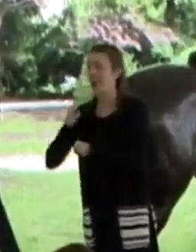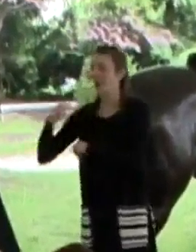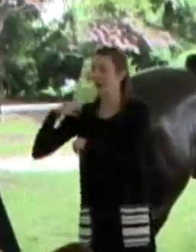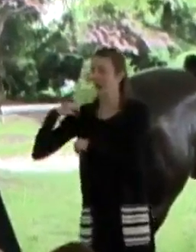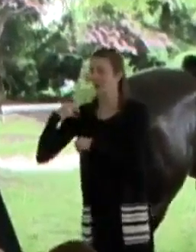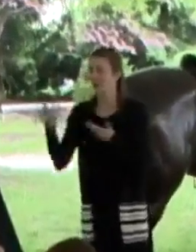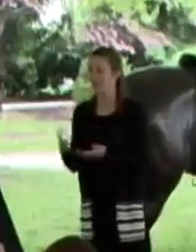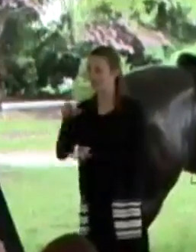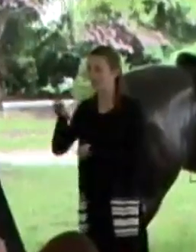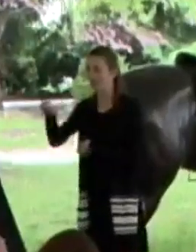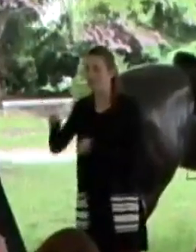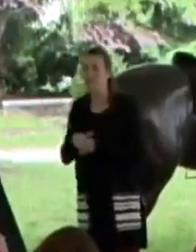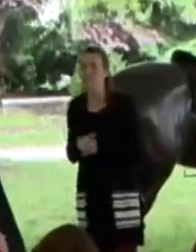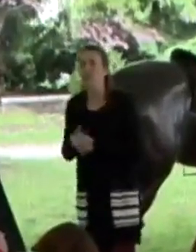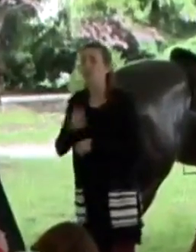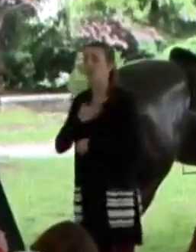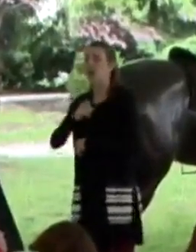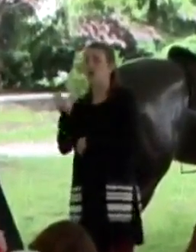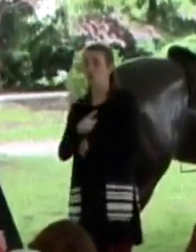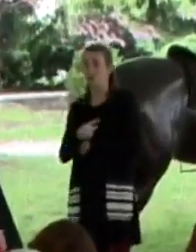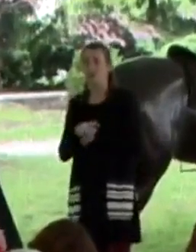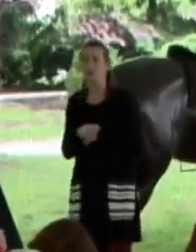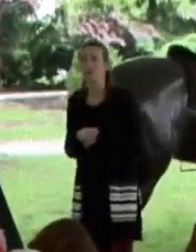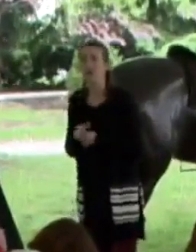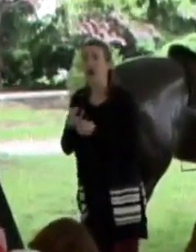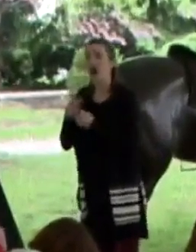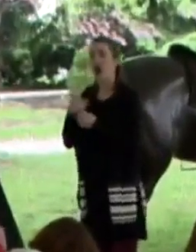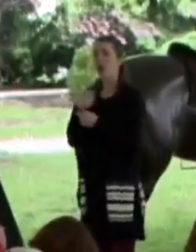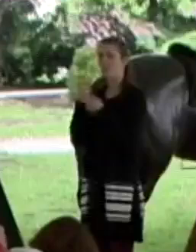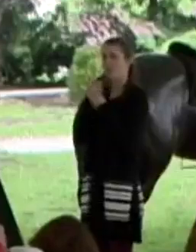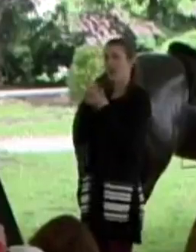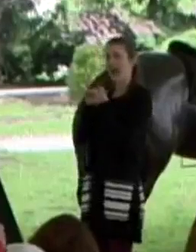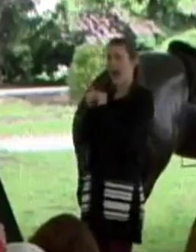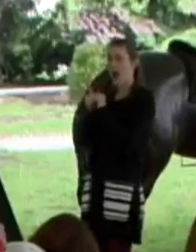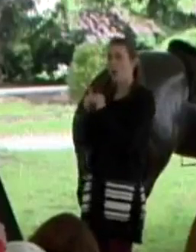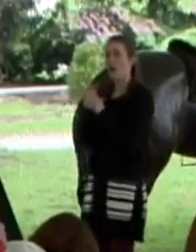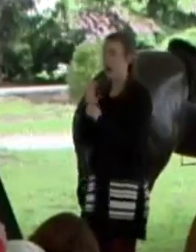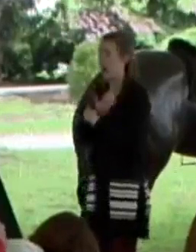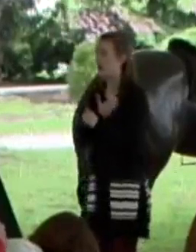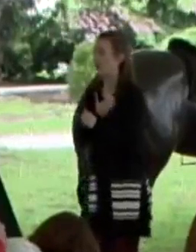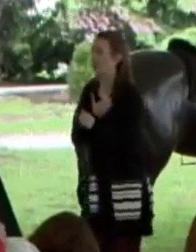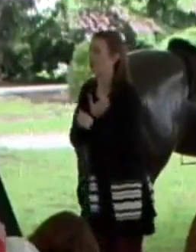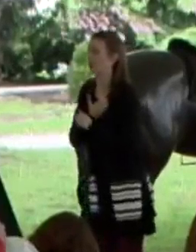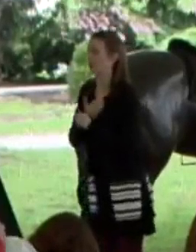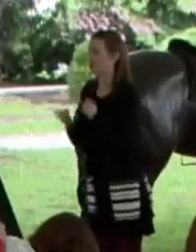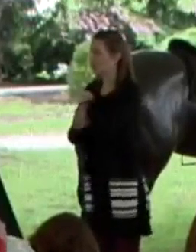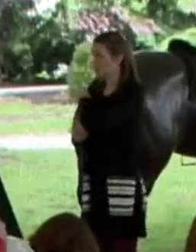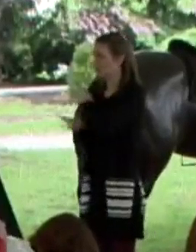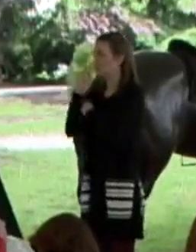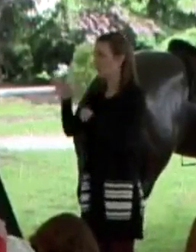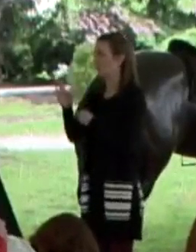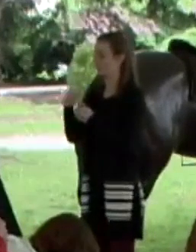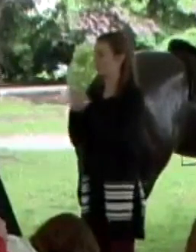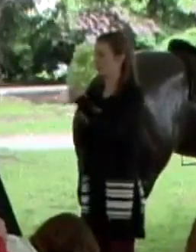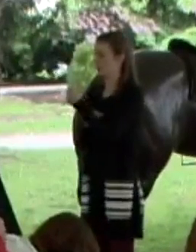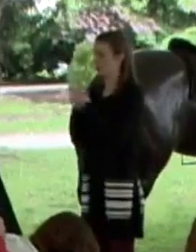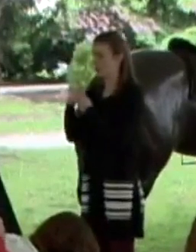LINCOLN COT ONLYING FROM WHICH YOU CAN STILL SEE THE CAPITOL OF